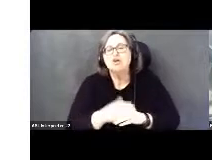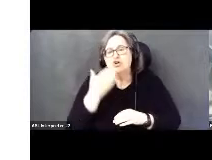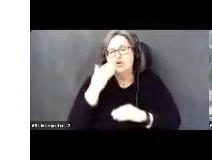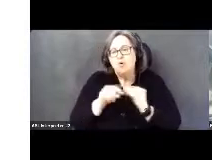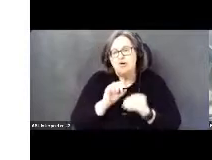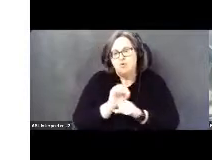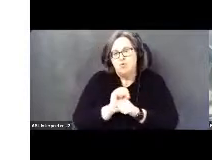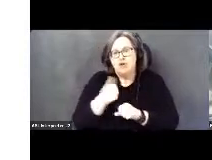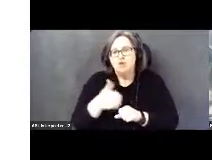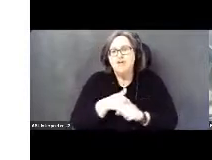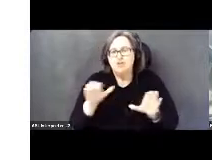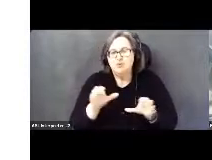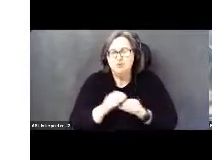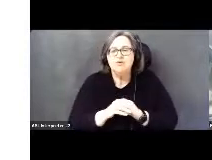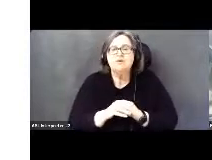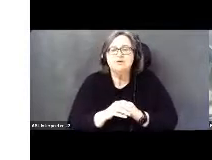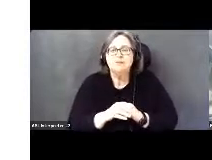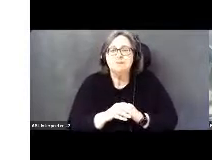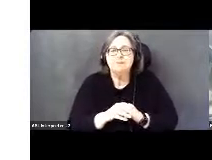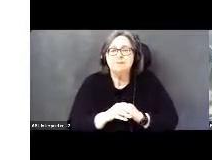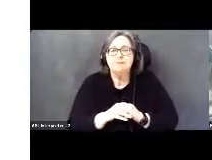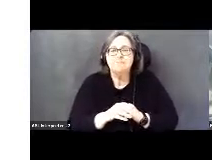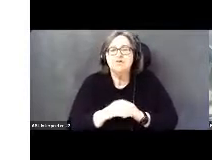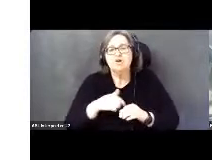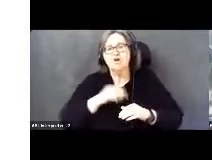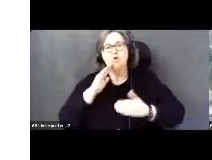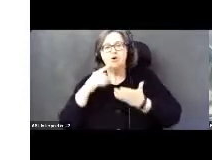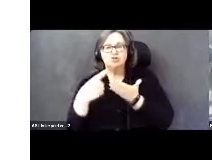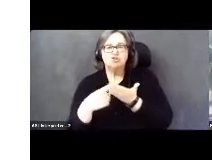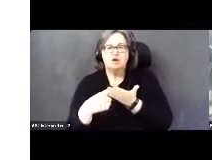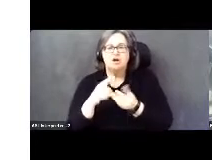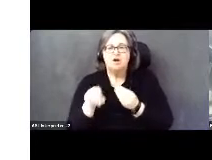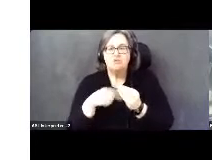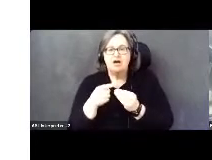that we do. I'm going to talk about and